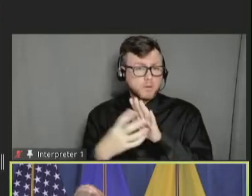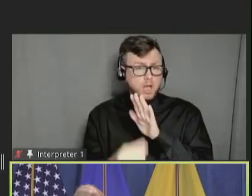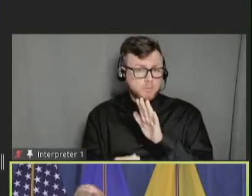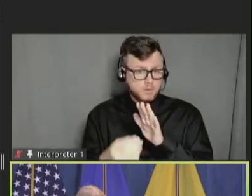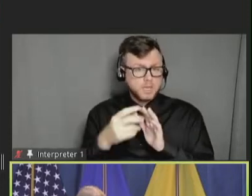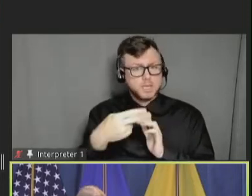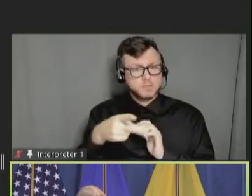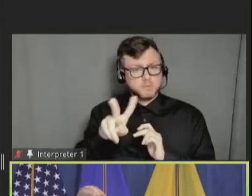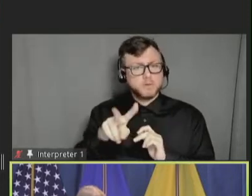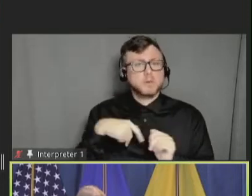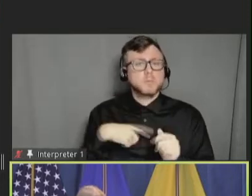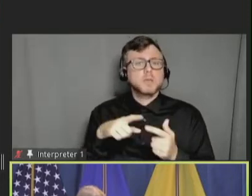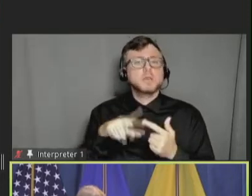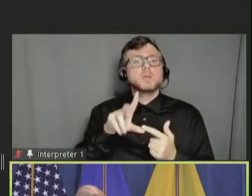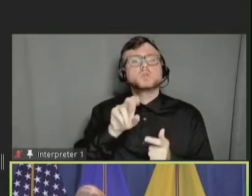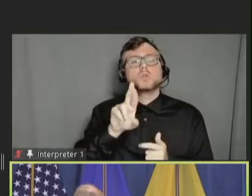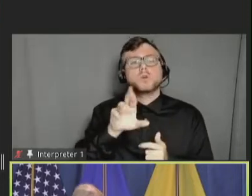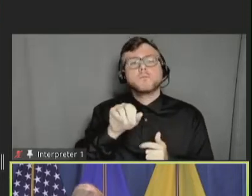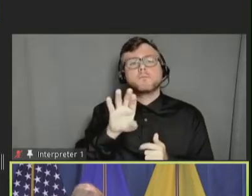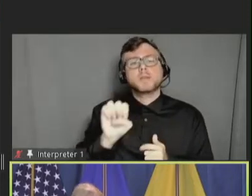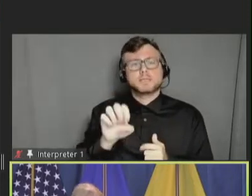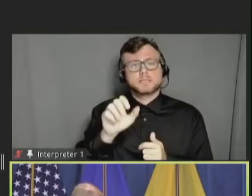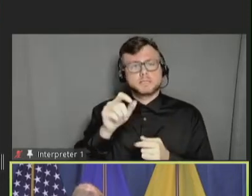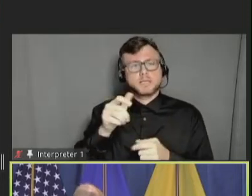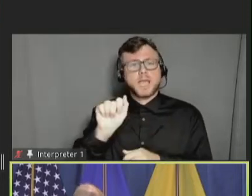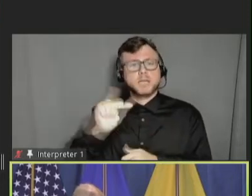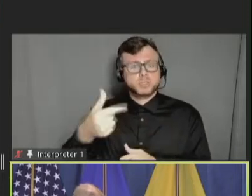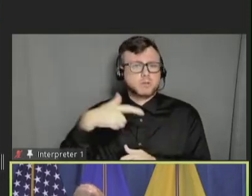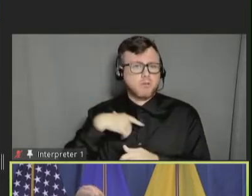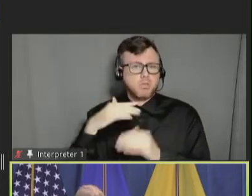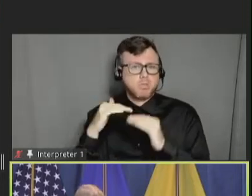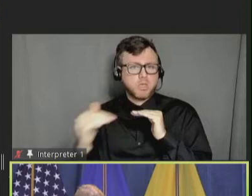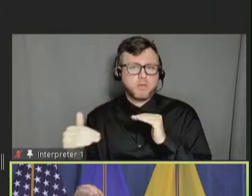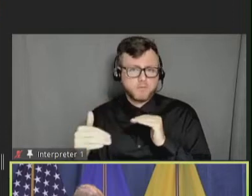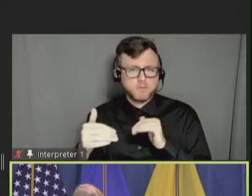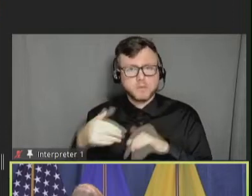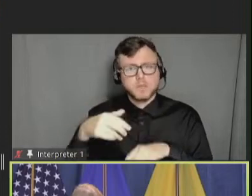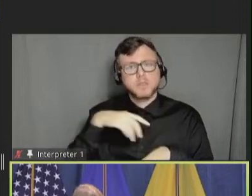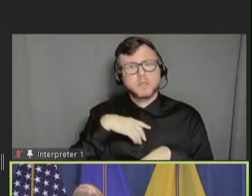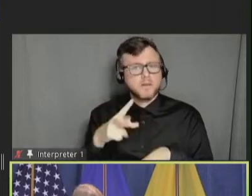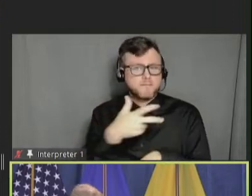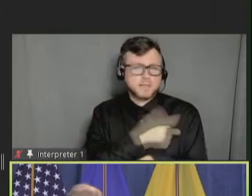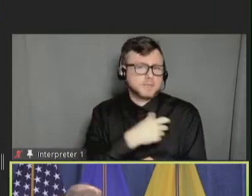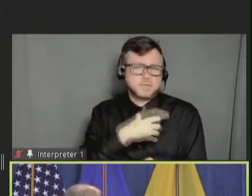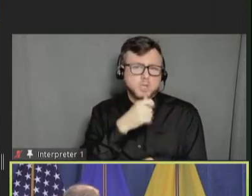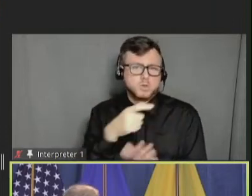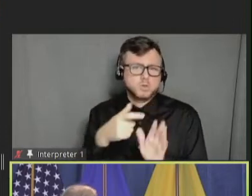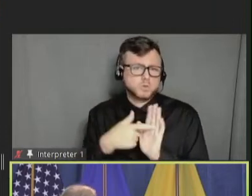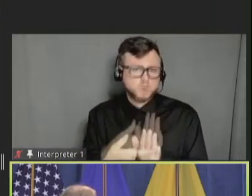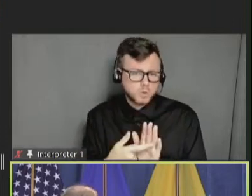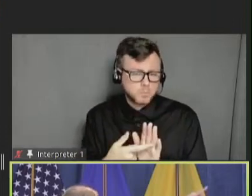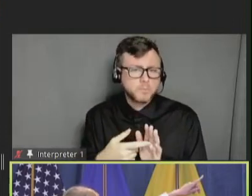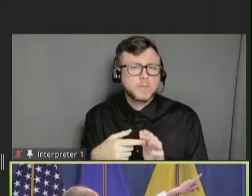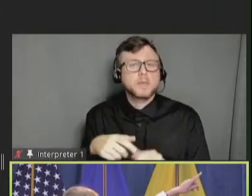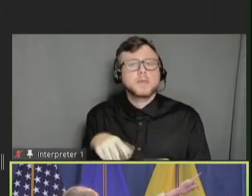surface antigen levels, as our vaccine does not express sequence of CS antigen that's shown over